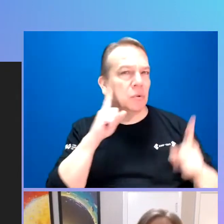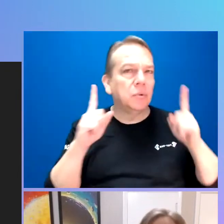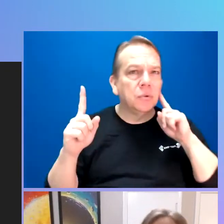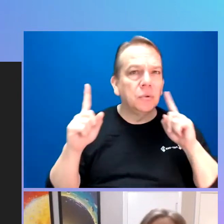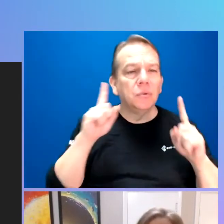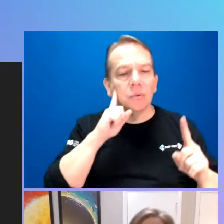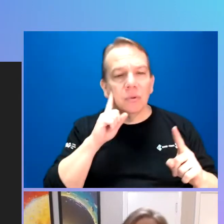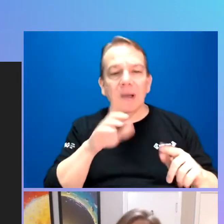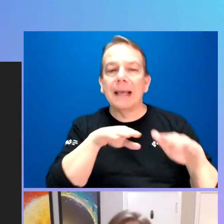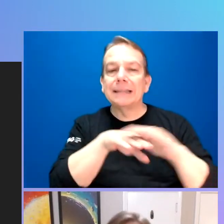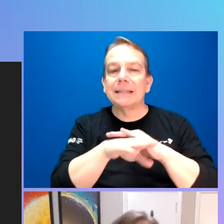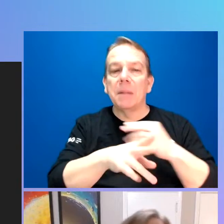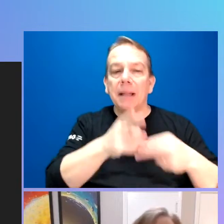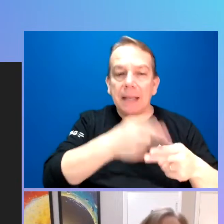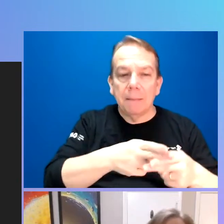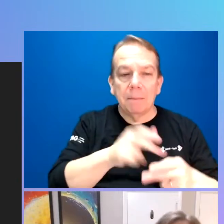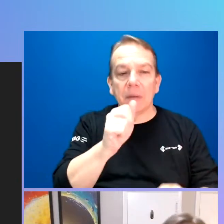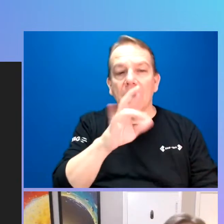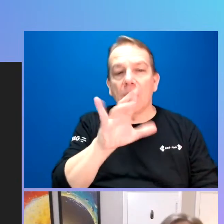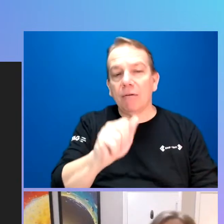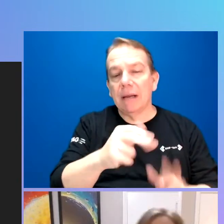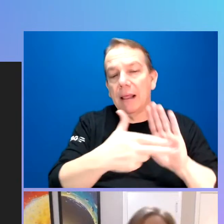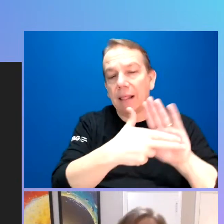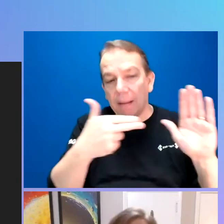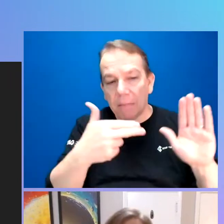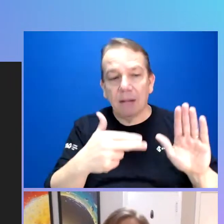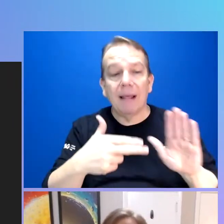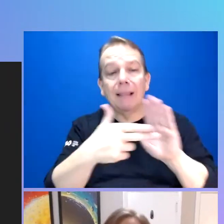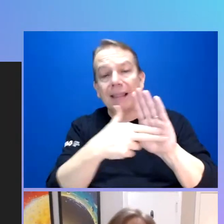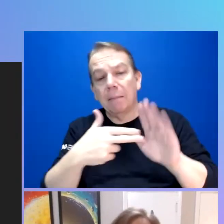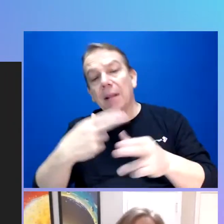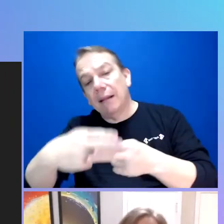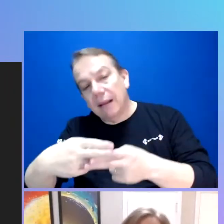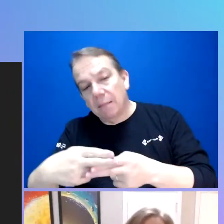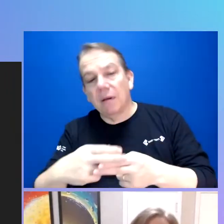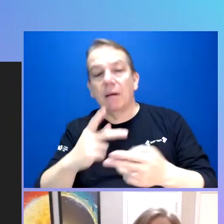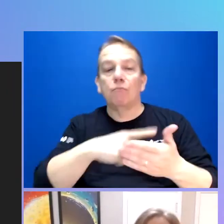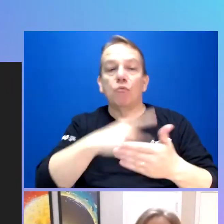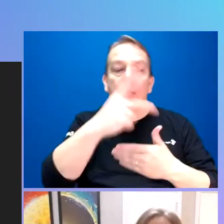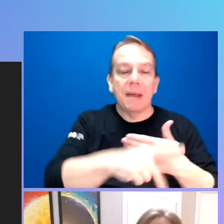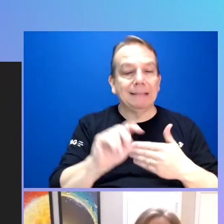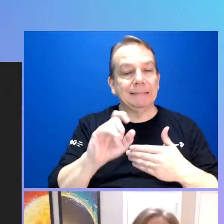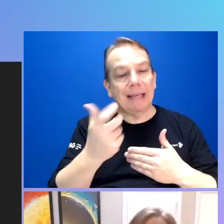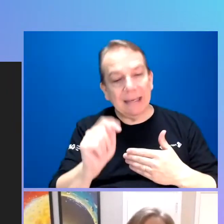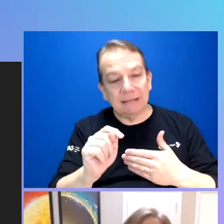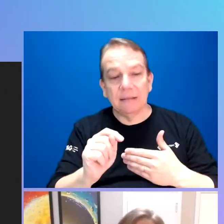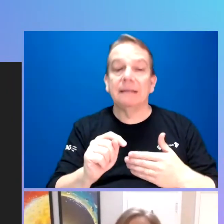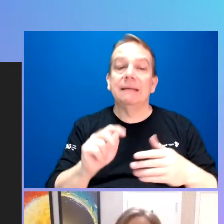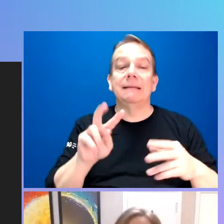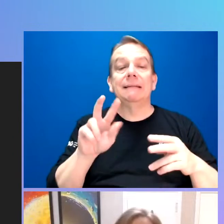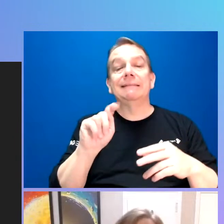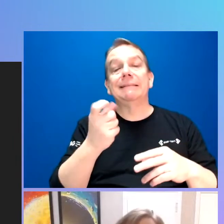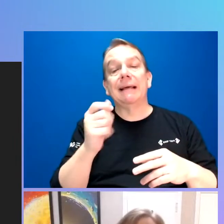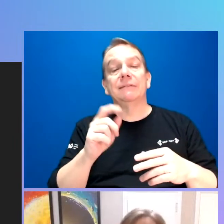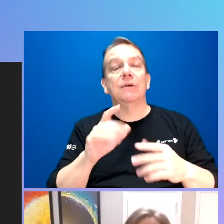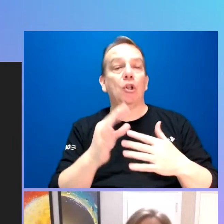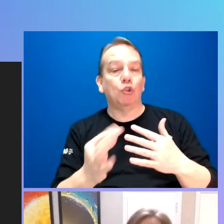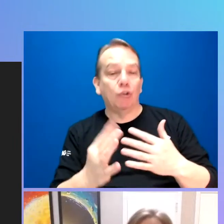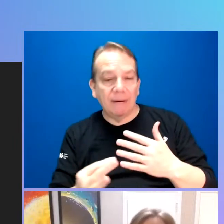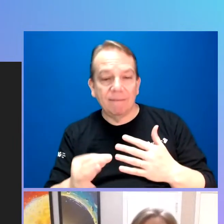name, Aria label, label or name. Programmatic text, text, alternative or alternative text